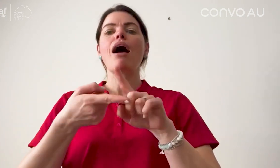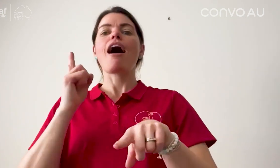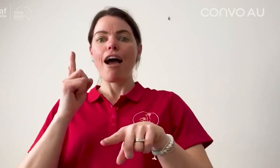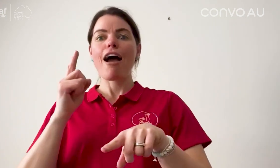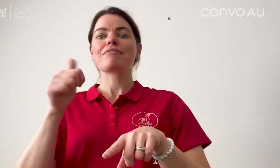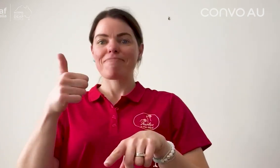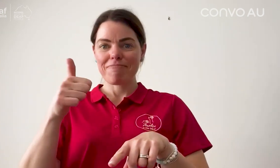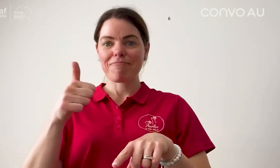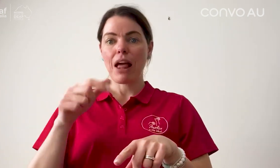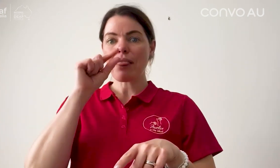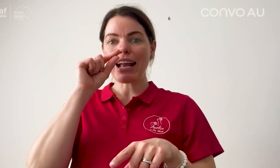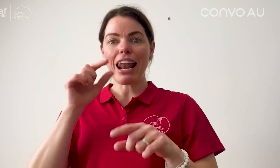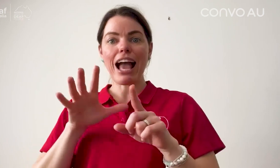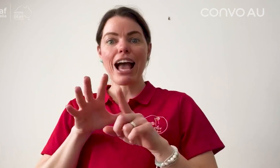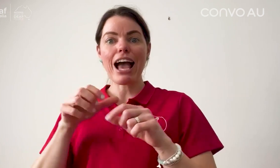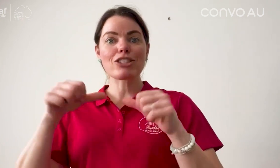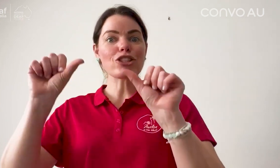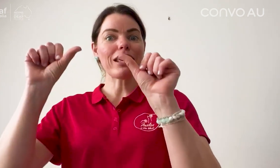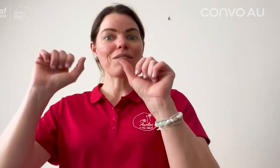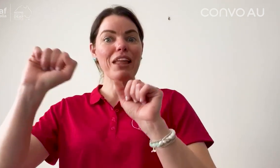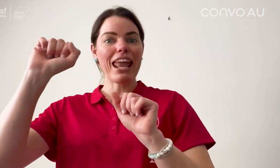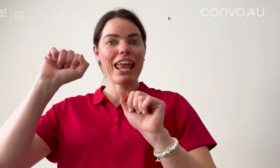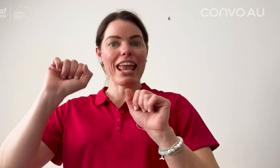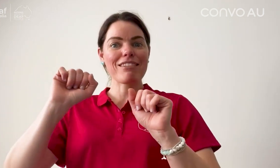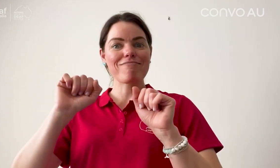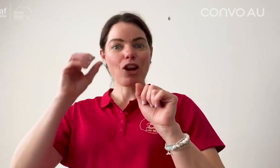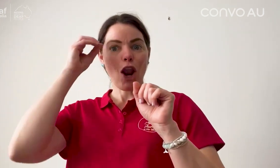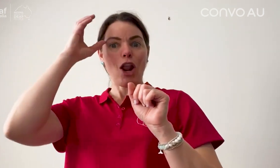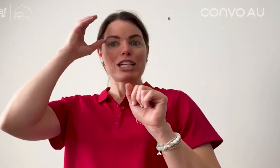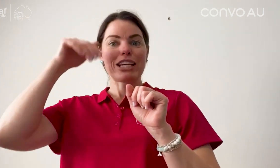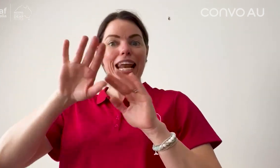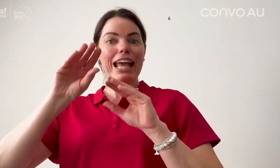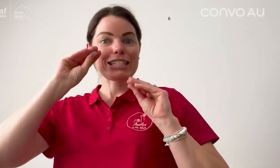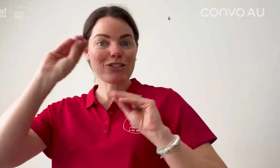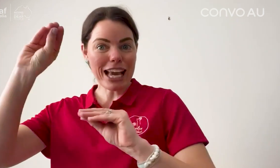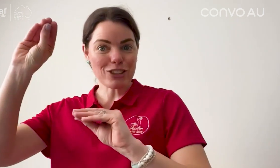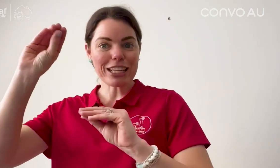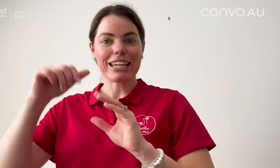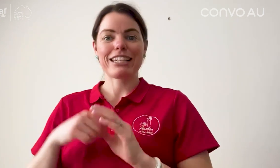they can gain knowledge through education.